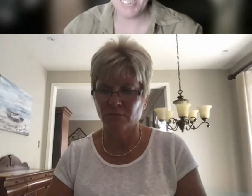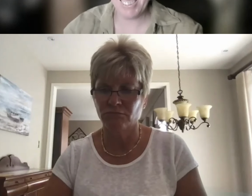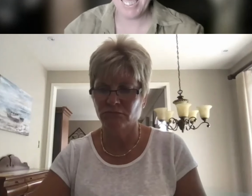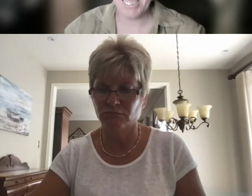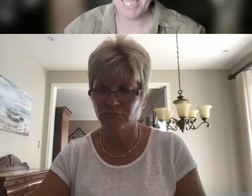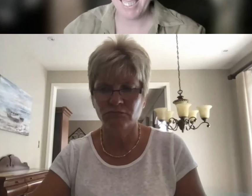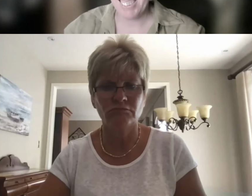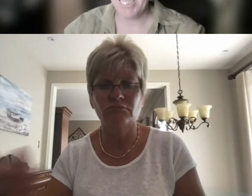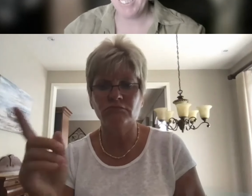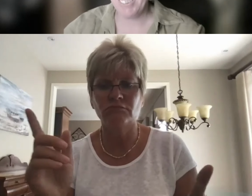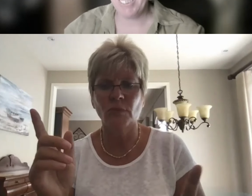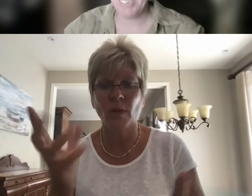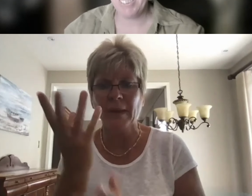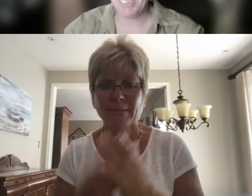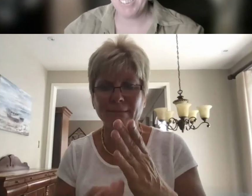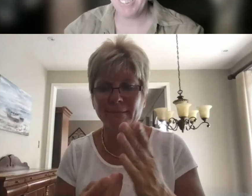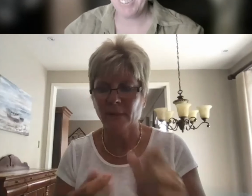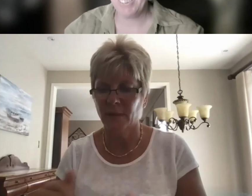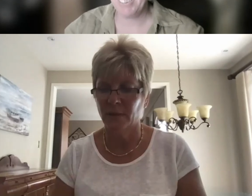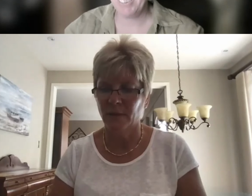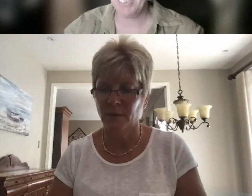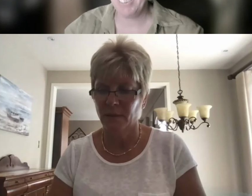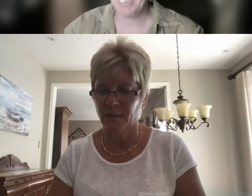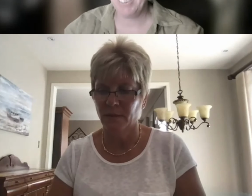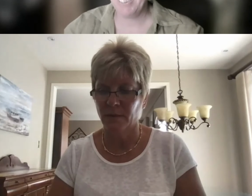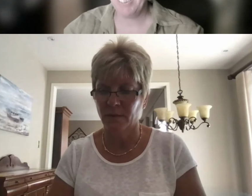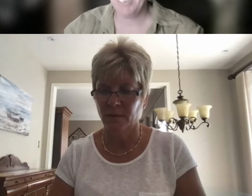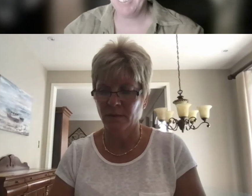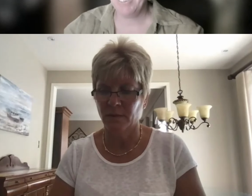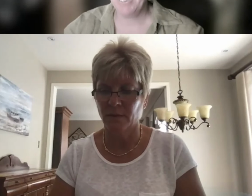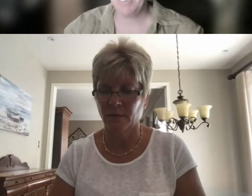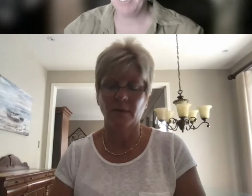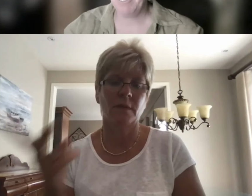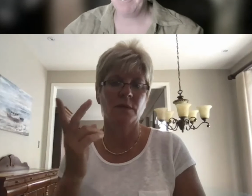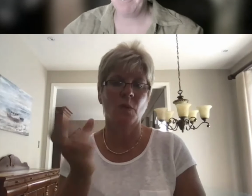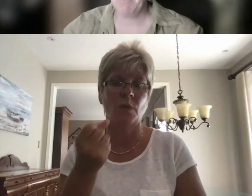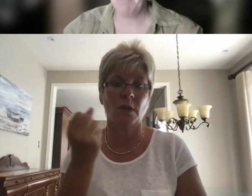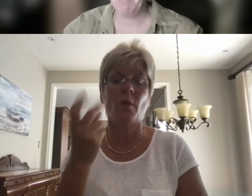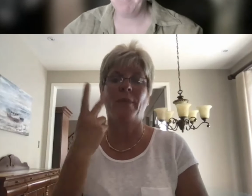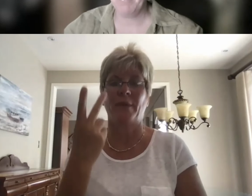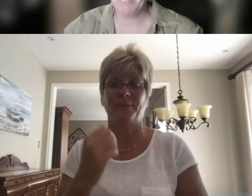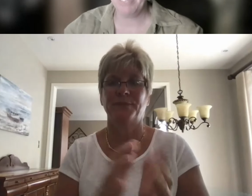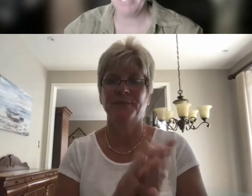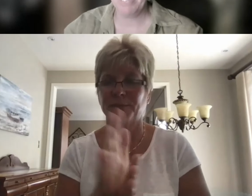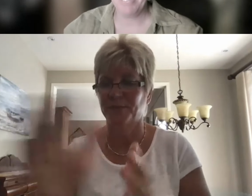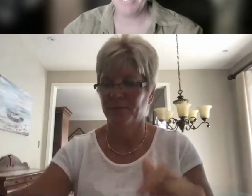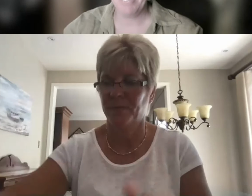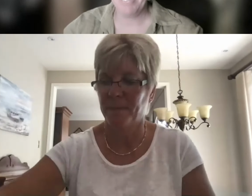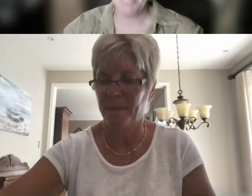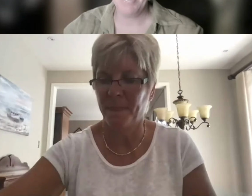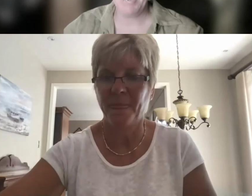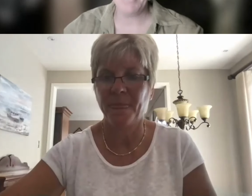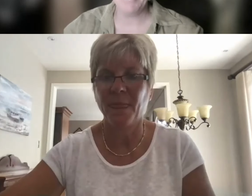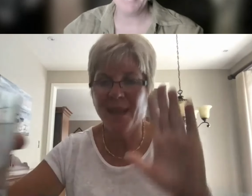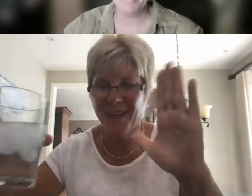Vera Roberts: You know what? Let's just give her another moment. Wendy Chisholm: There she is. Margo: Hello. Vera Roberts: There we are.